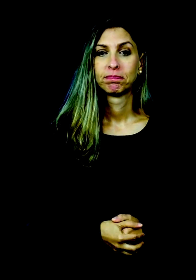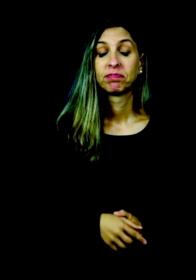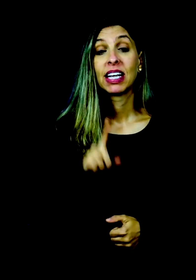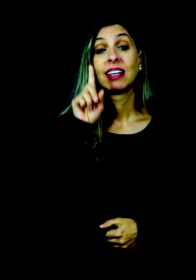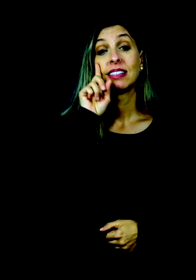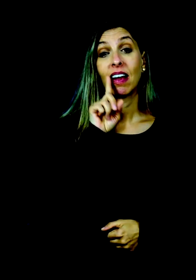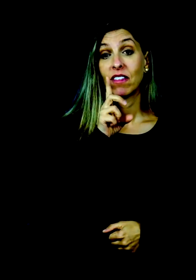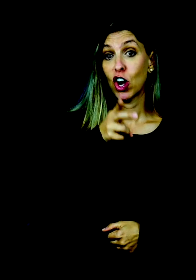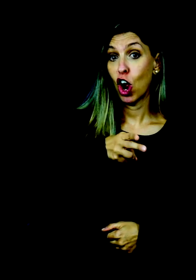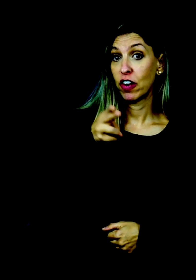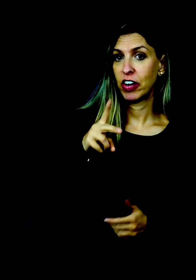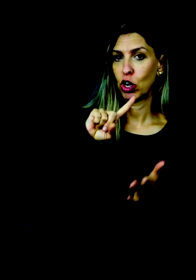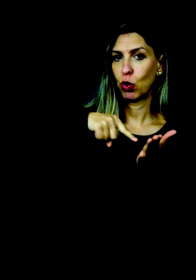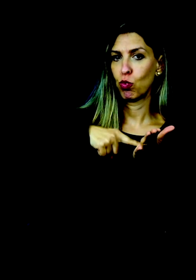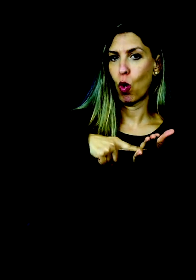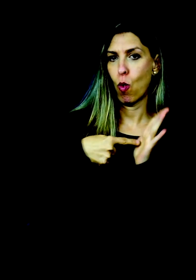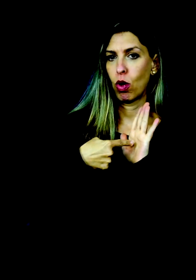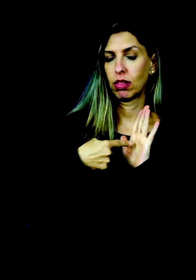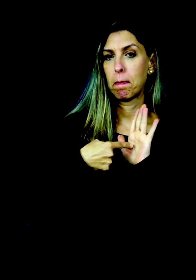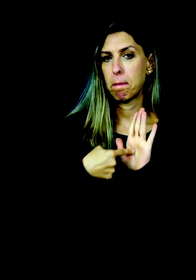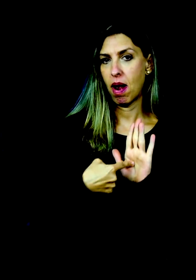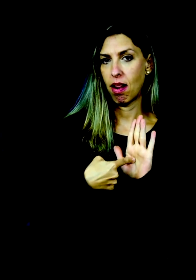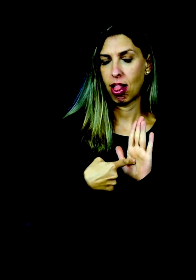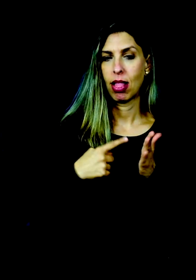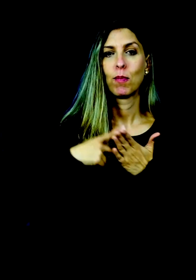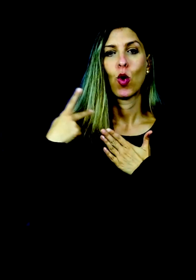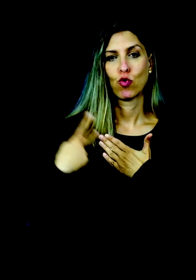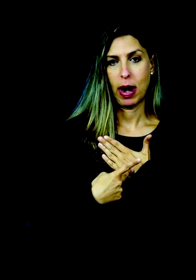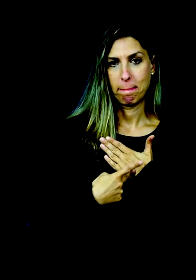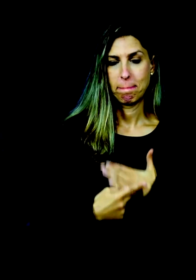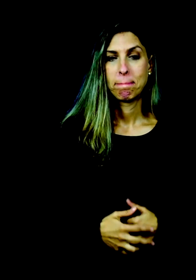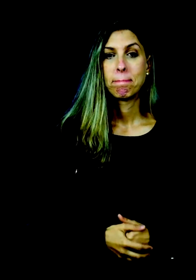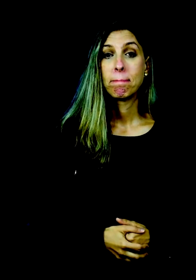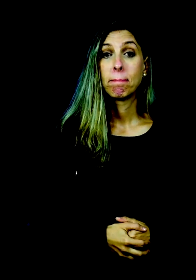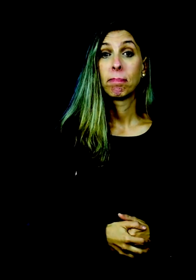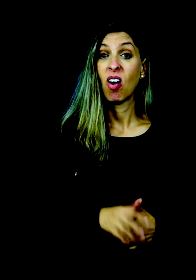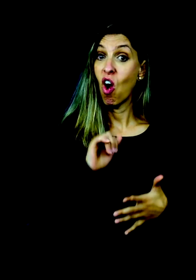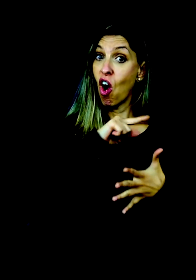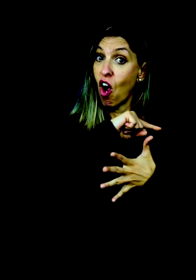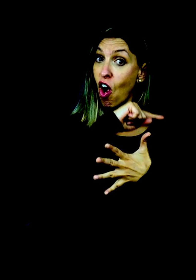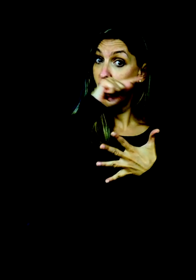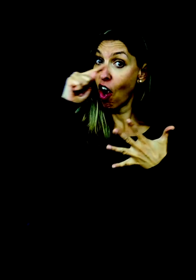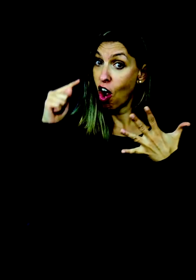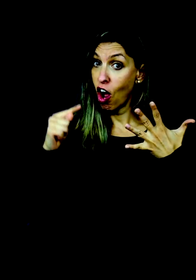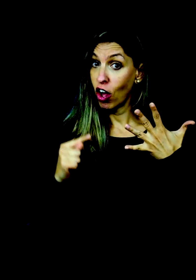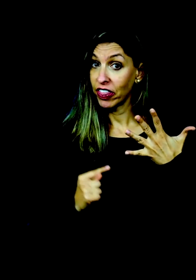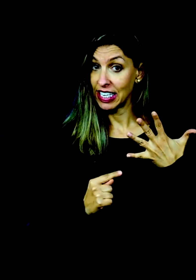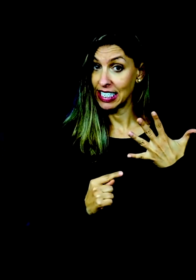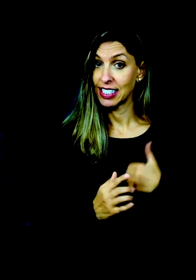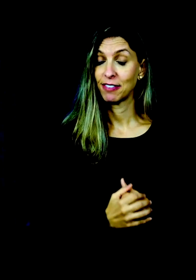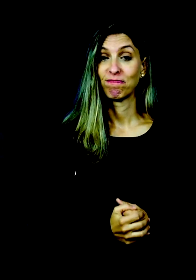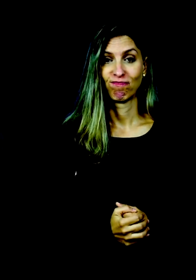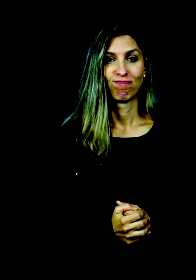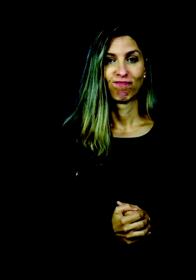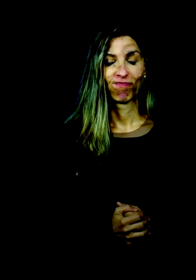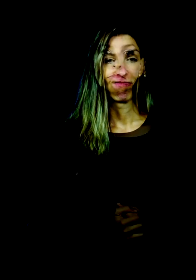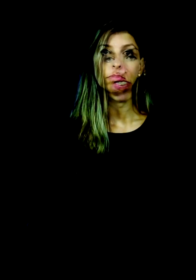Deaf/Hard of Hearing Role Model Program